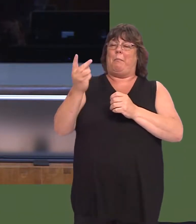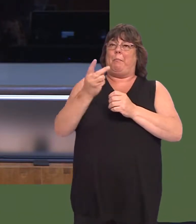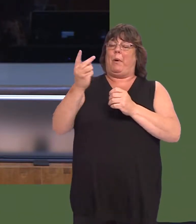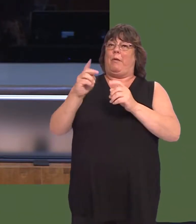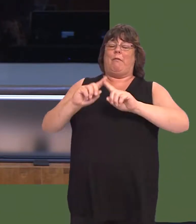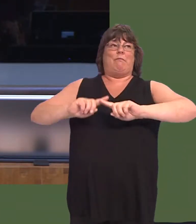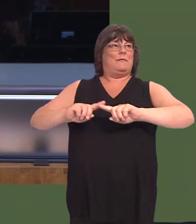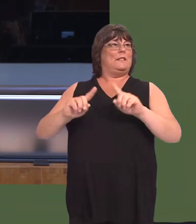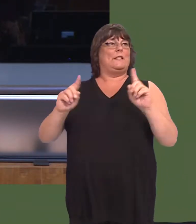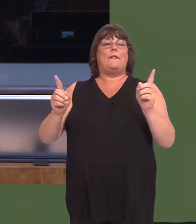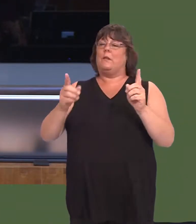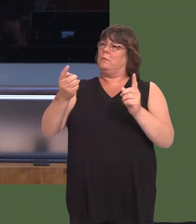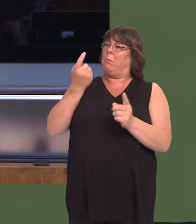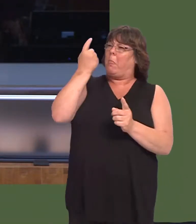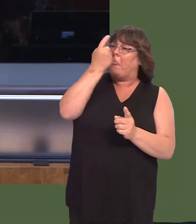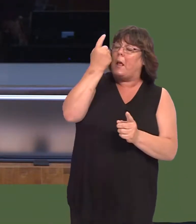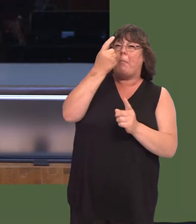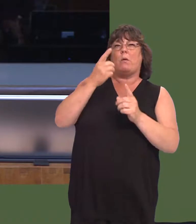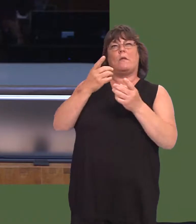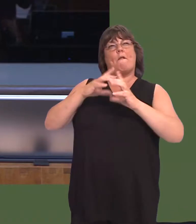of movement, and for our other industries as well.